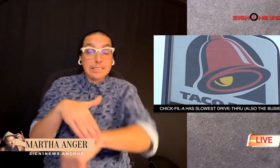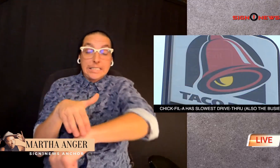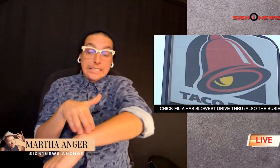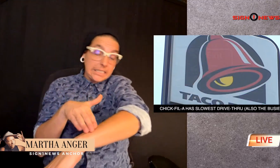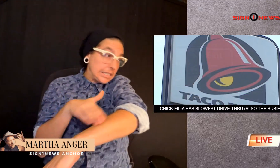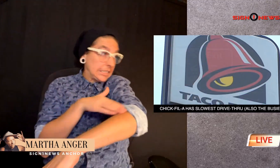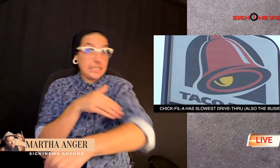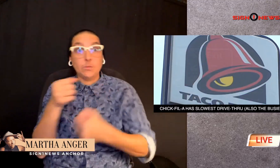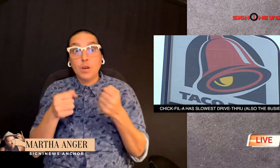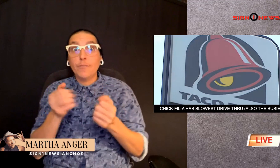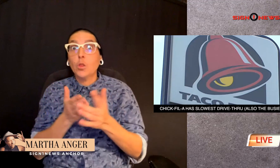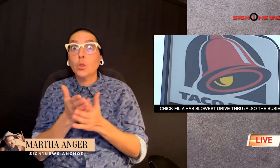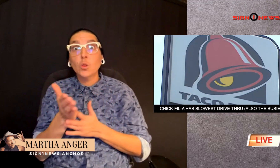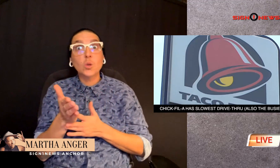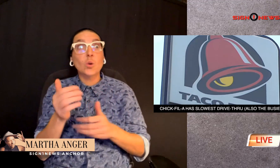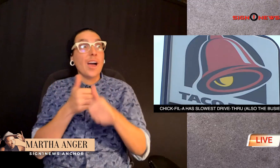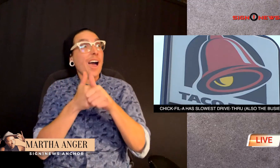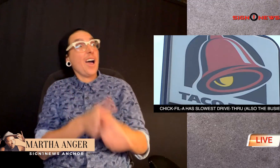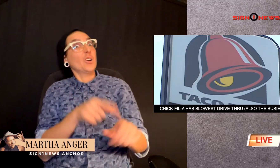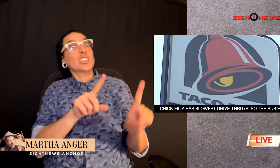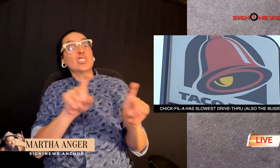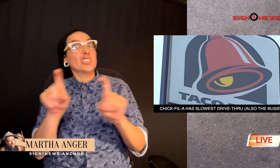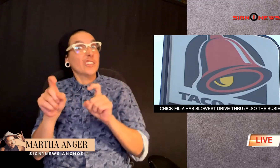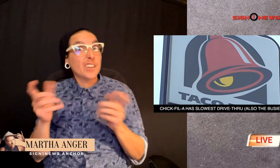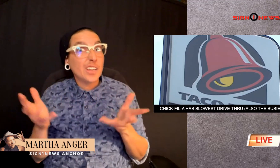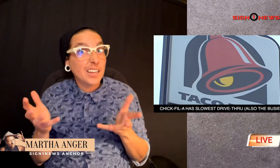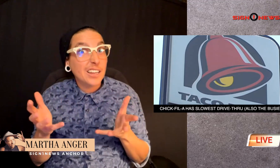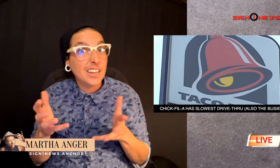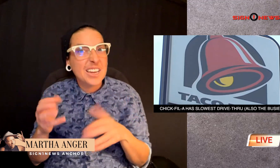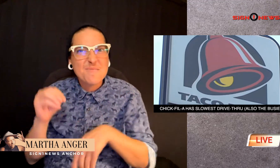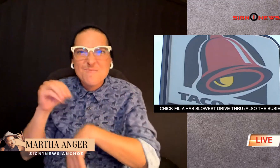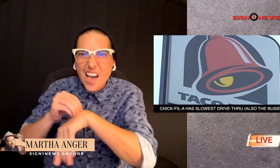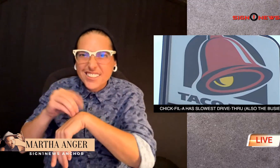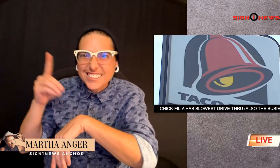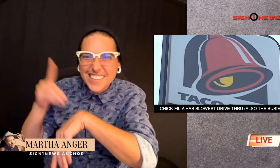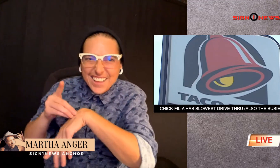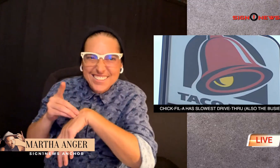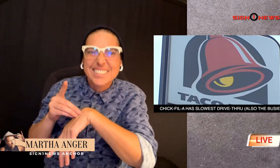the second slowest drive-thru according to the survey Is McDonald's?